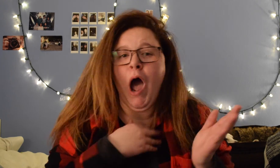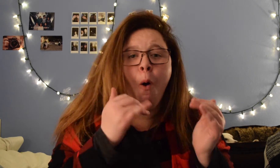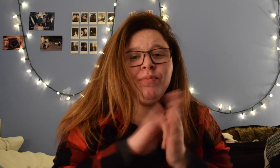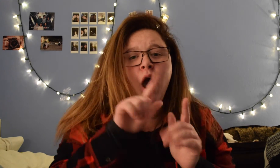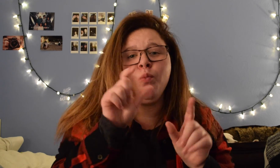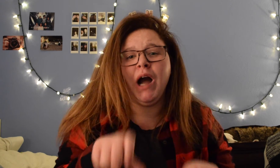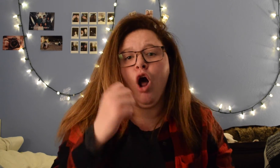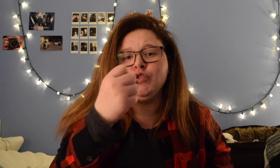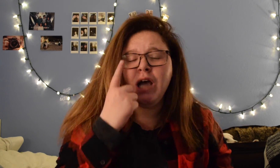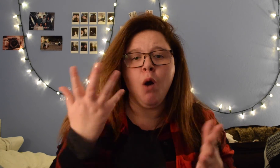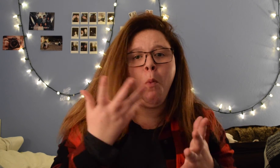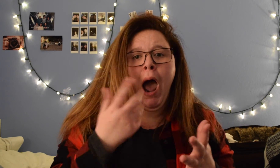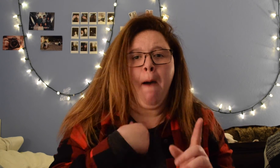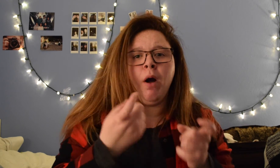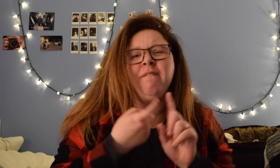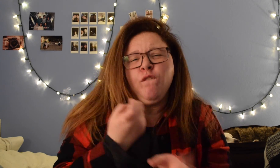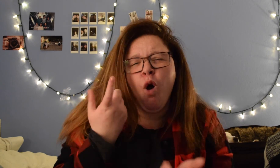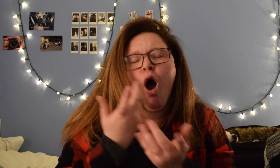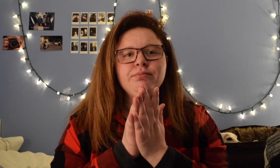I really hope that you guys can understand where I'm coming from